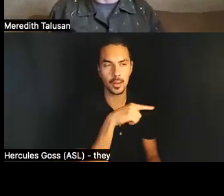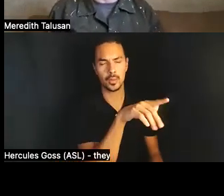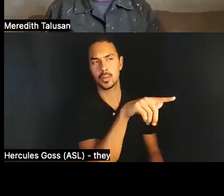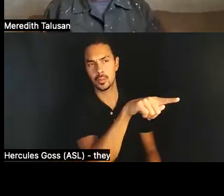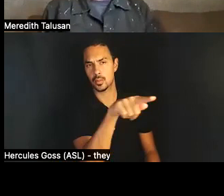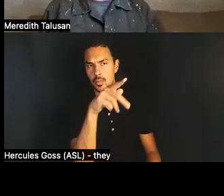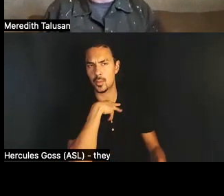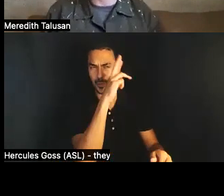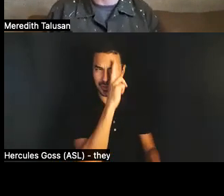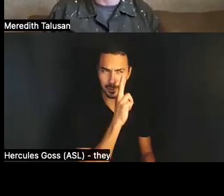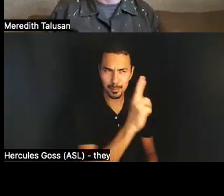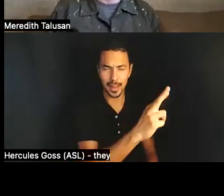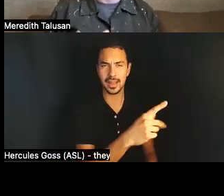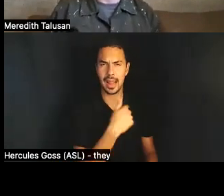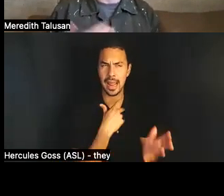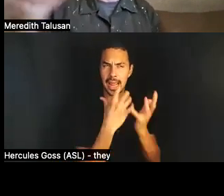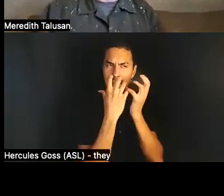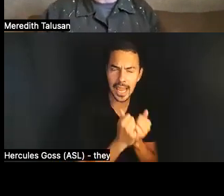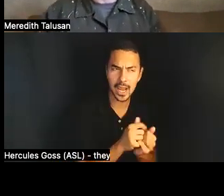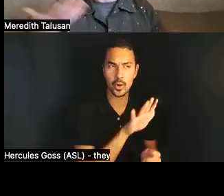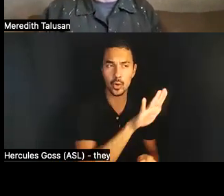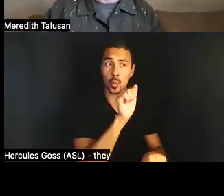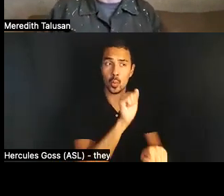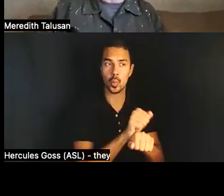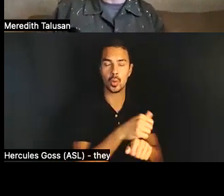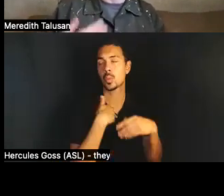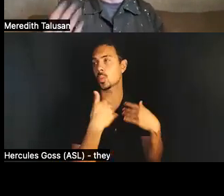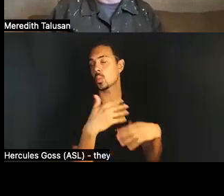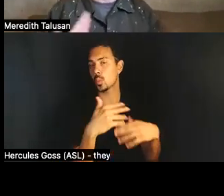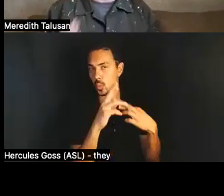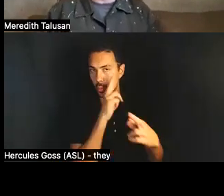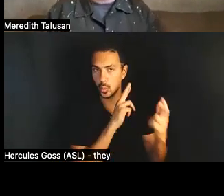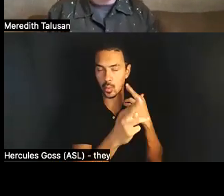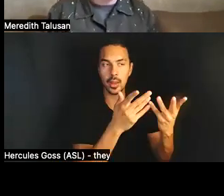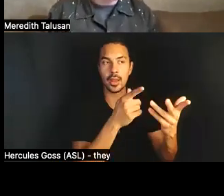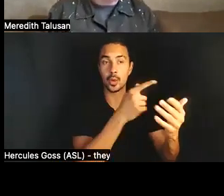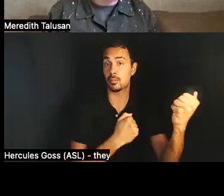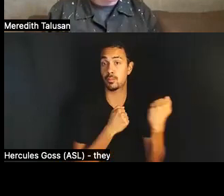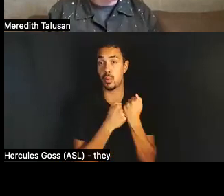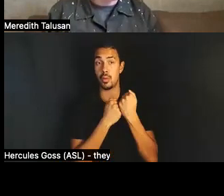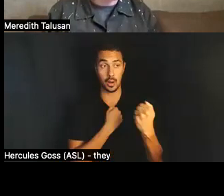is people while respecting care about and whose work I love being familiar with my work